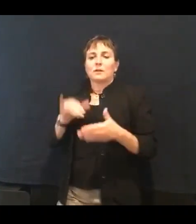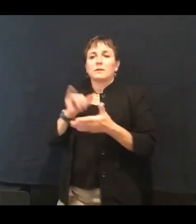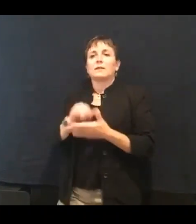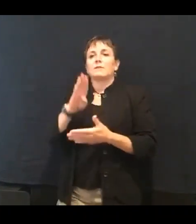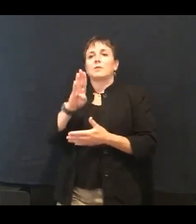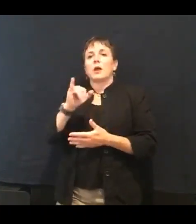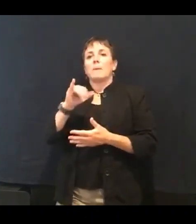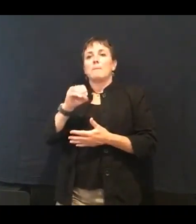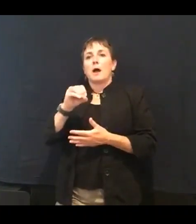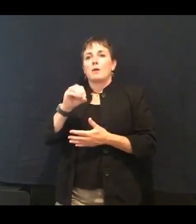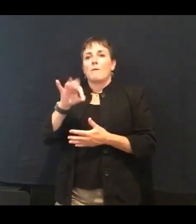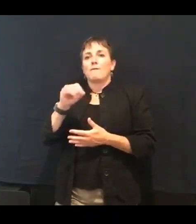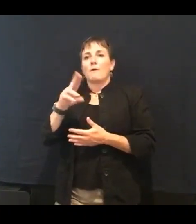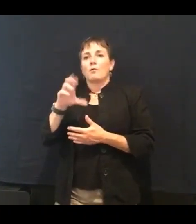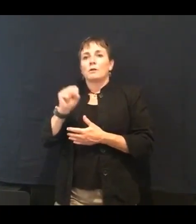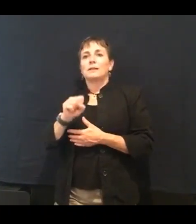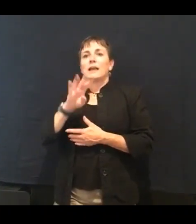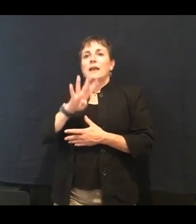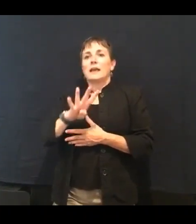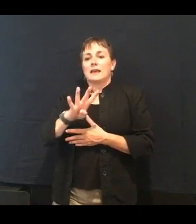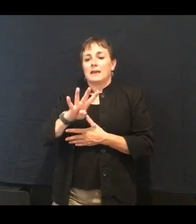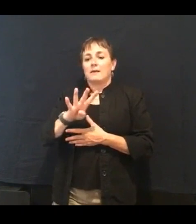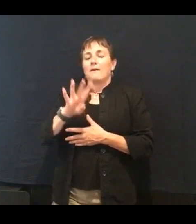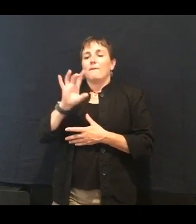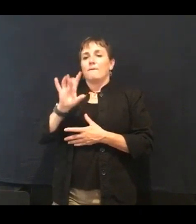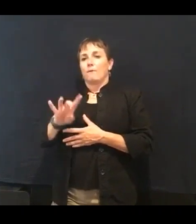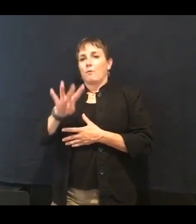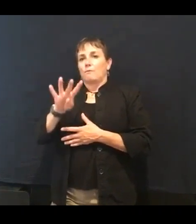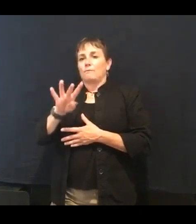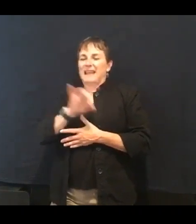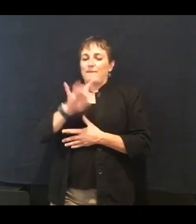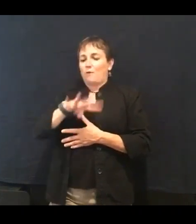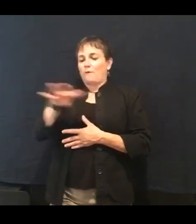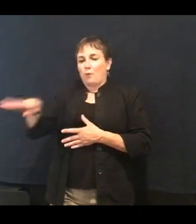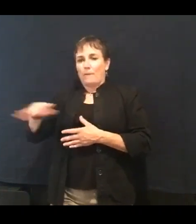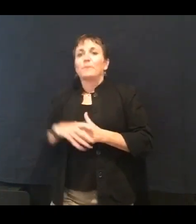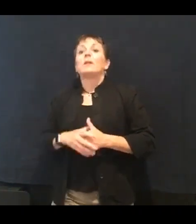BF844. The molecular structure